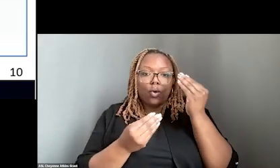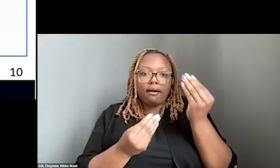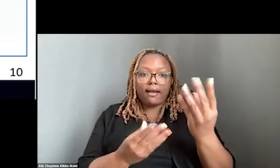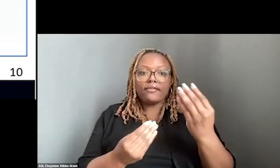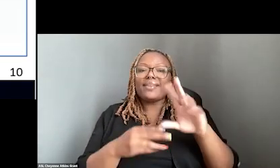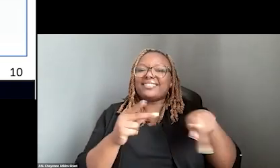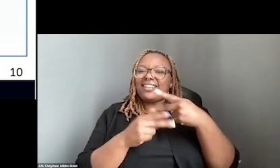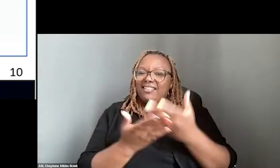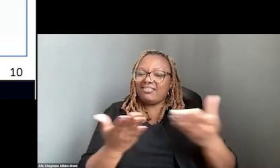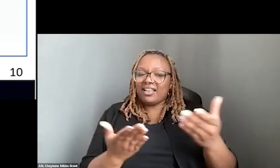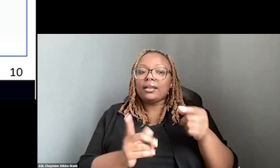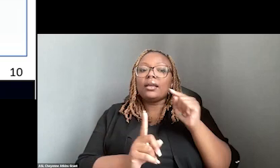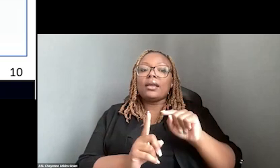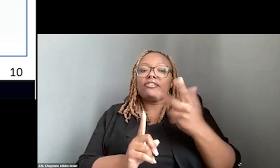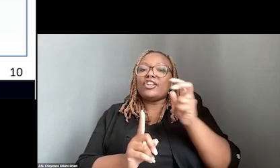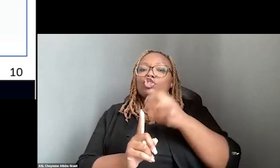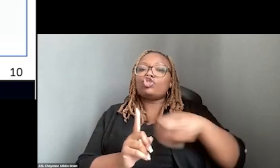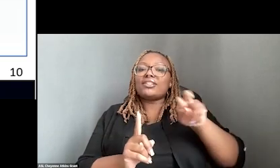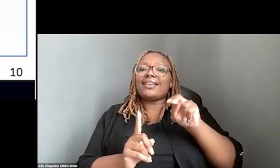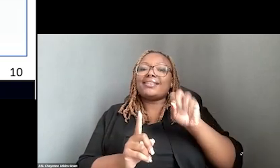of information has been moved to NSF.gov instead.